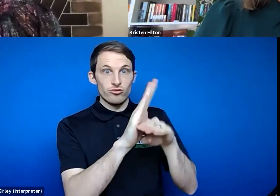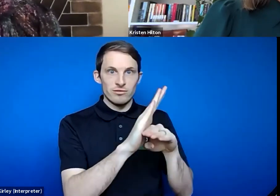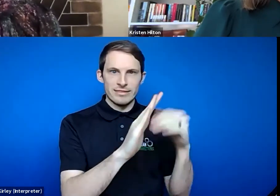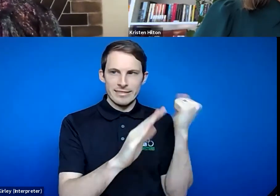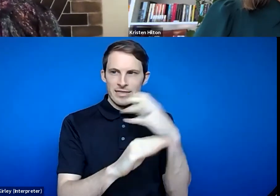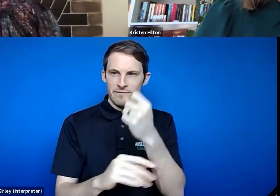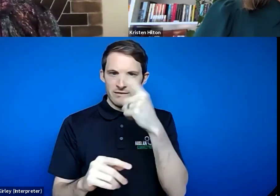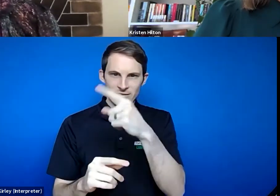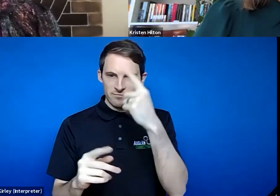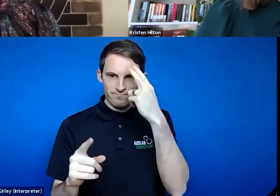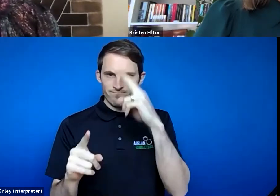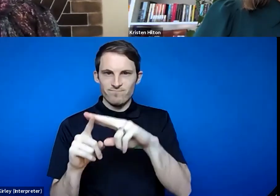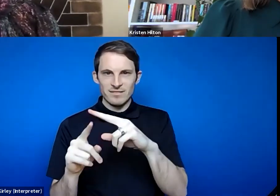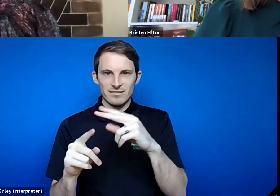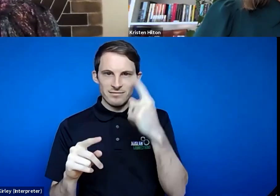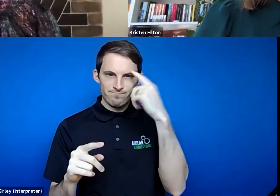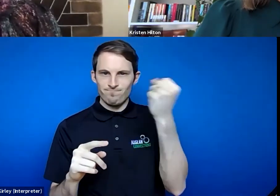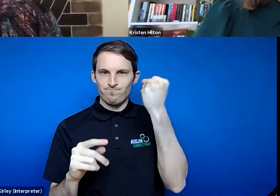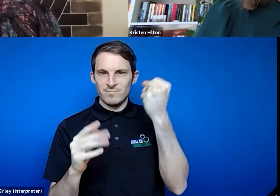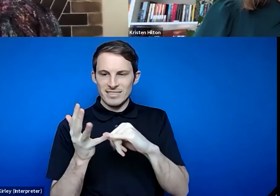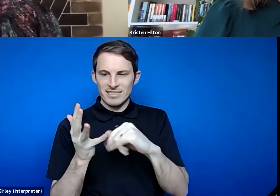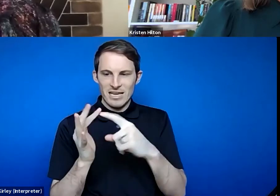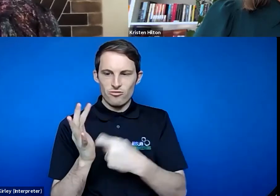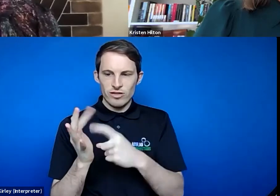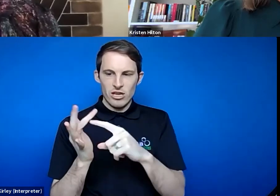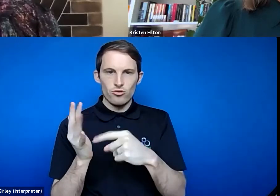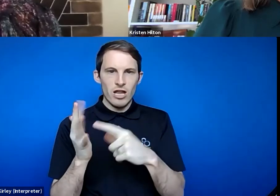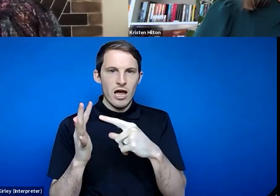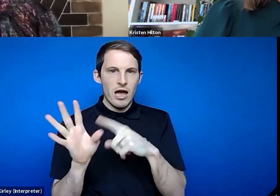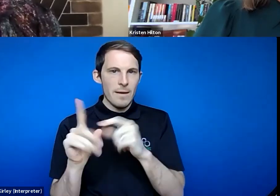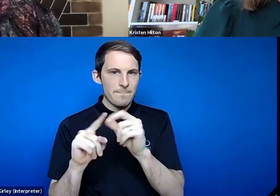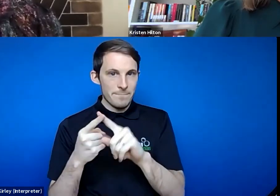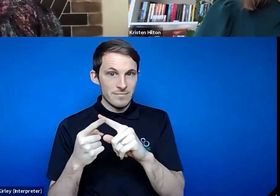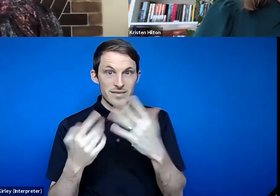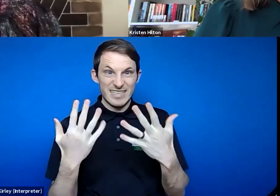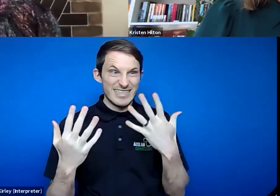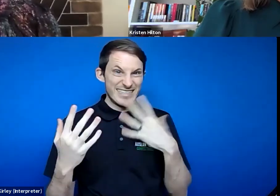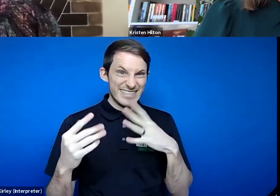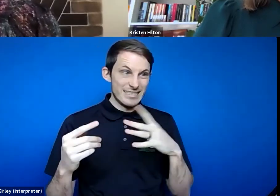again, this starts with shining a light on it. You know, it's good that there is more